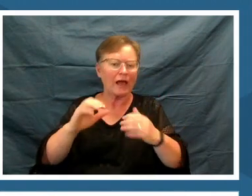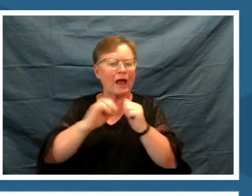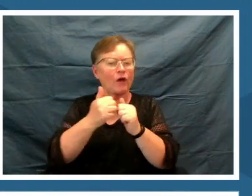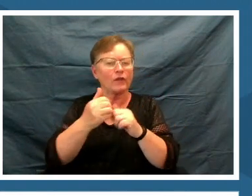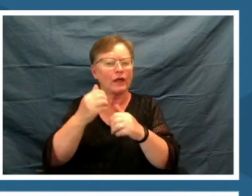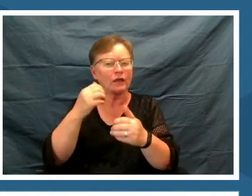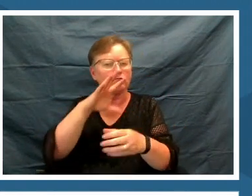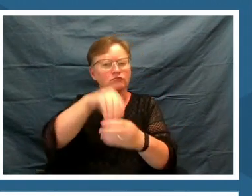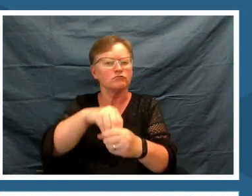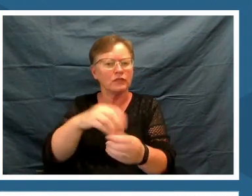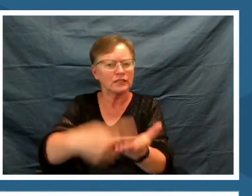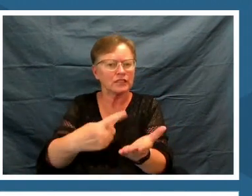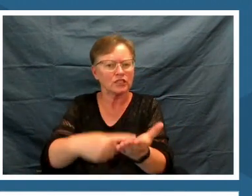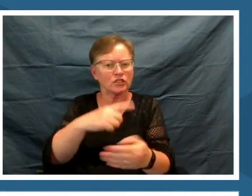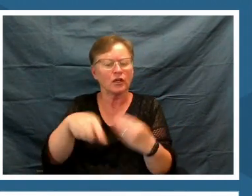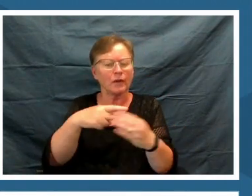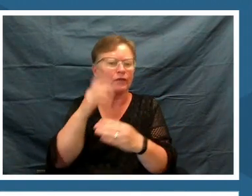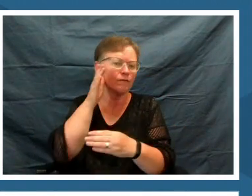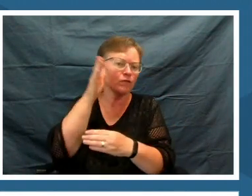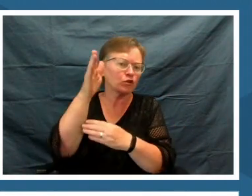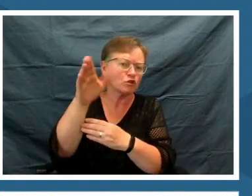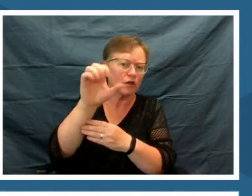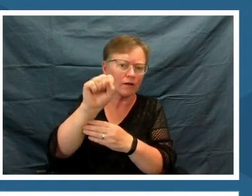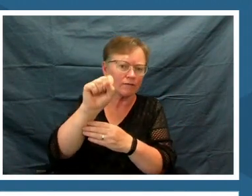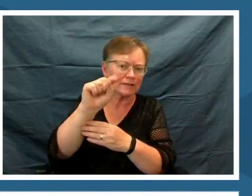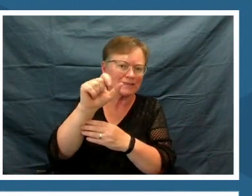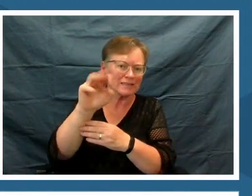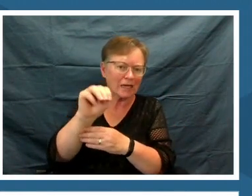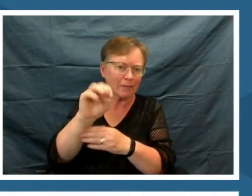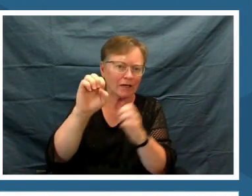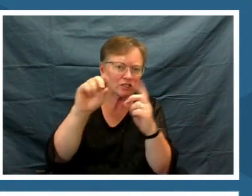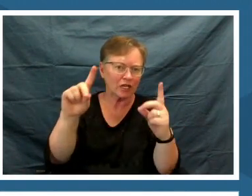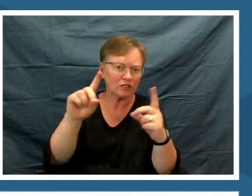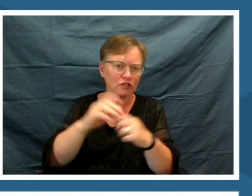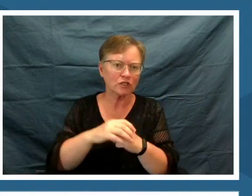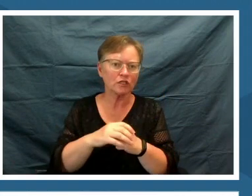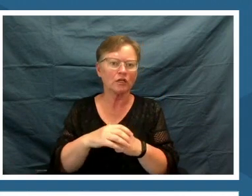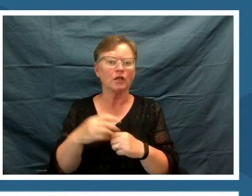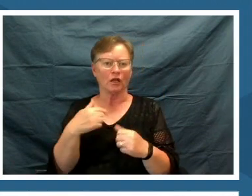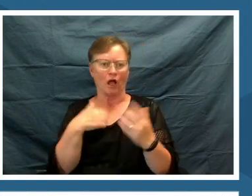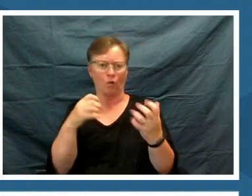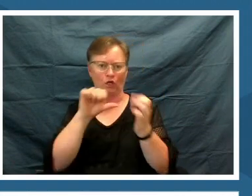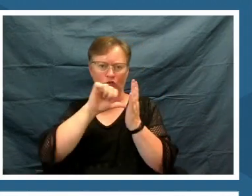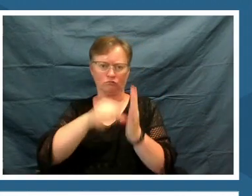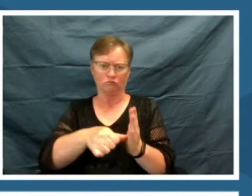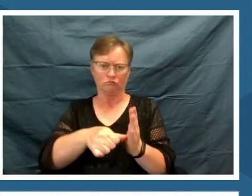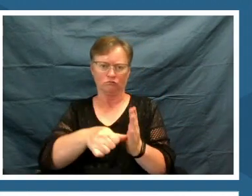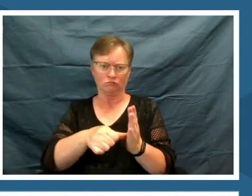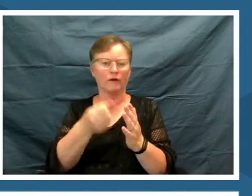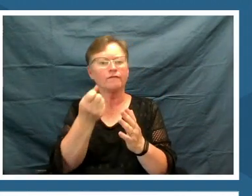um i want to highlight a few just a few